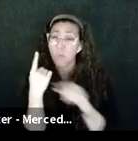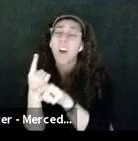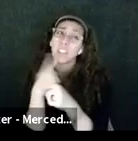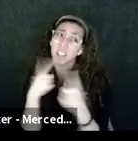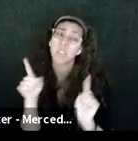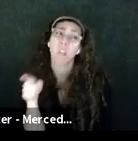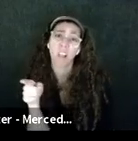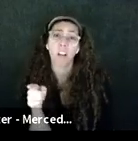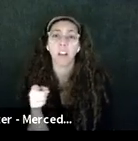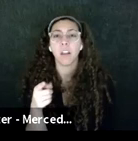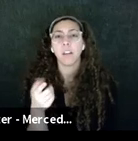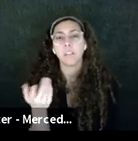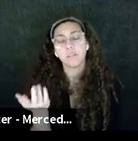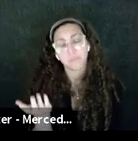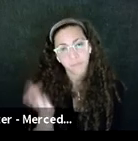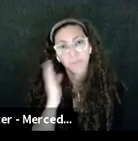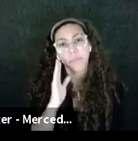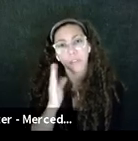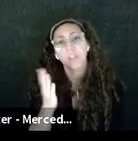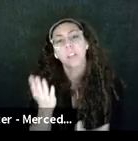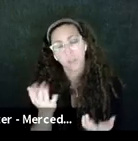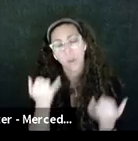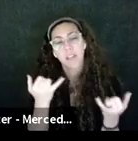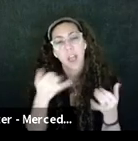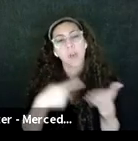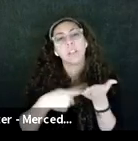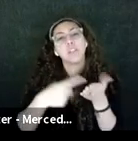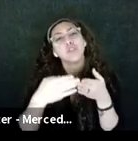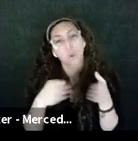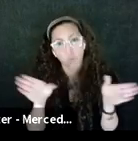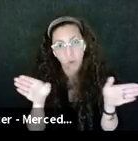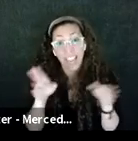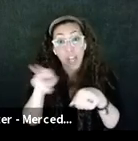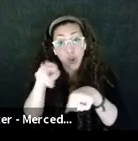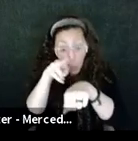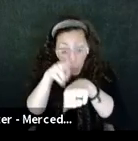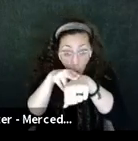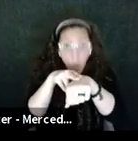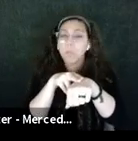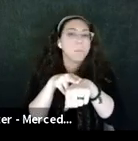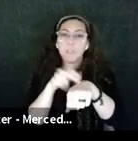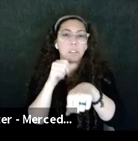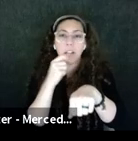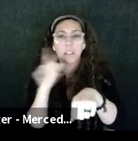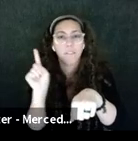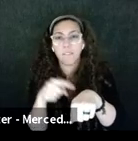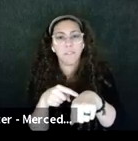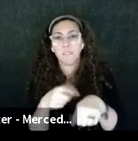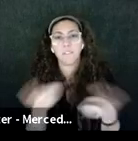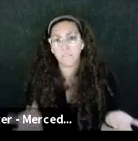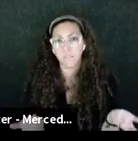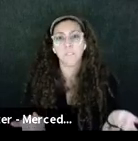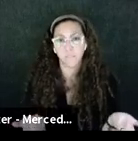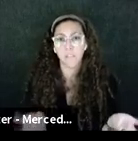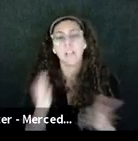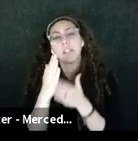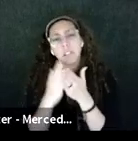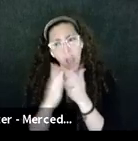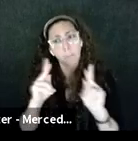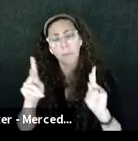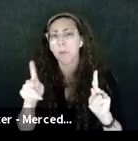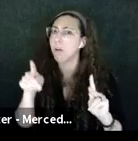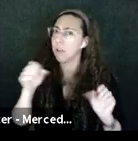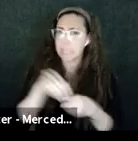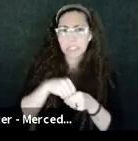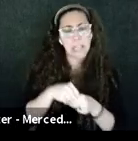Jason Williams: Well, I'm talking about generalities and the norm is not the successful folks, some folks have this innate ability to overcome all odds, and we know those folks.